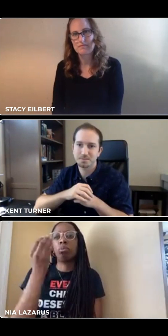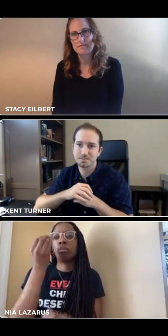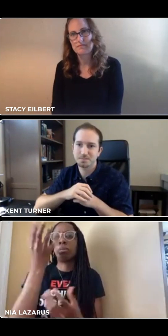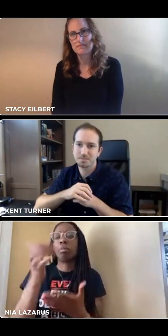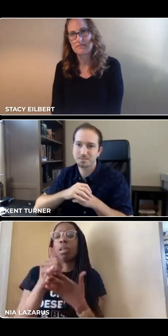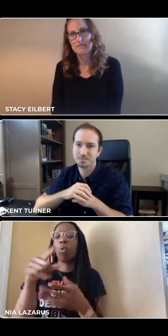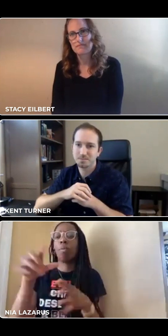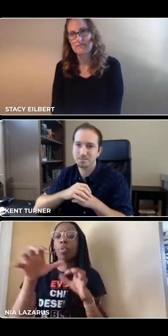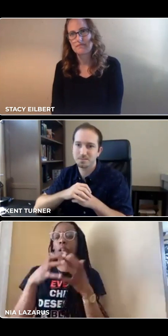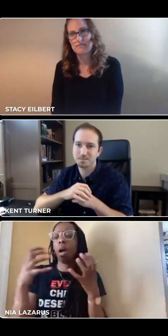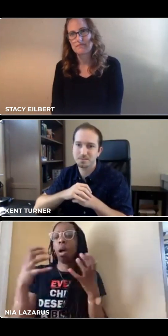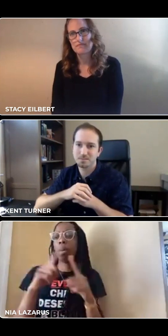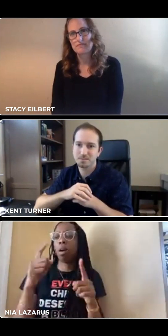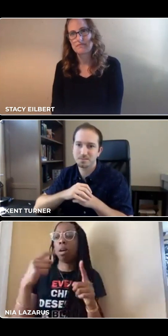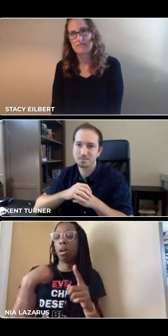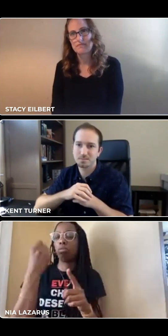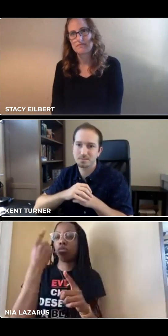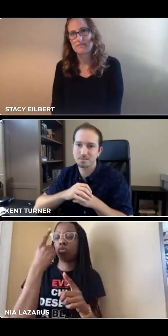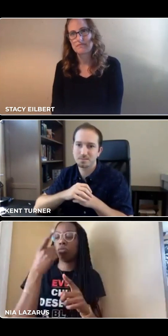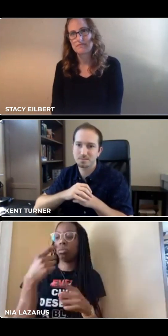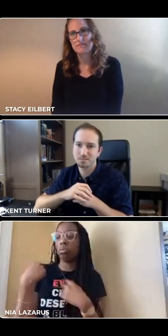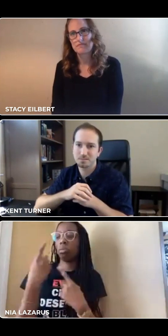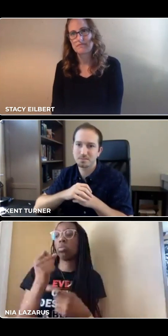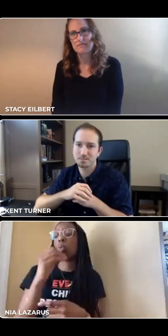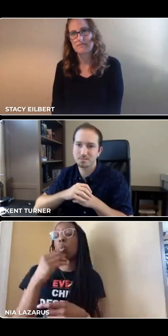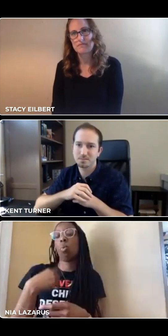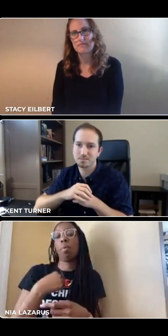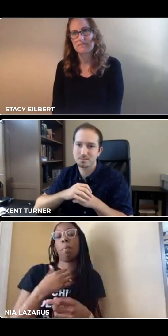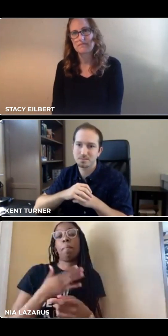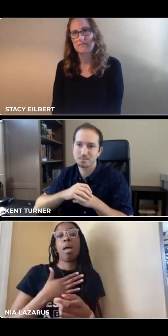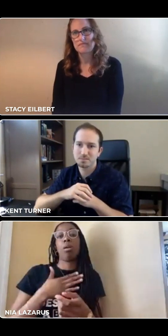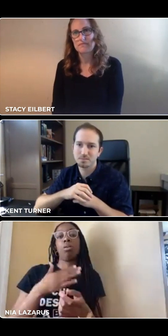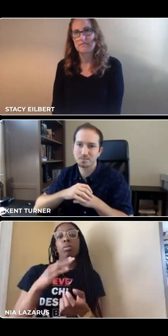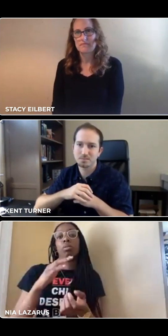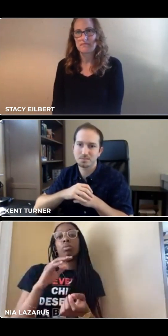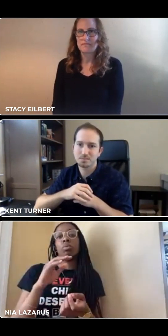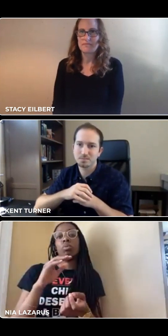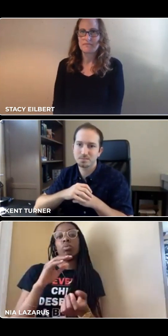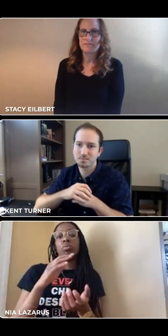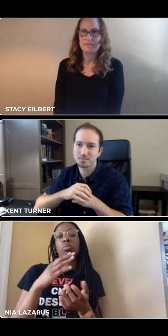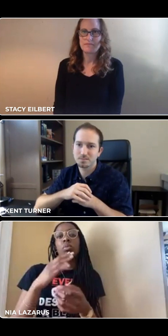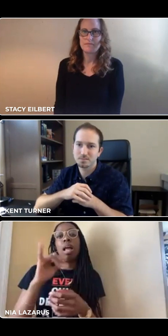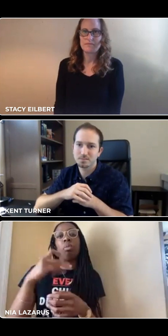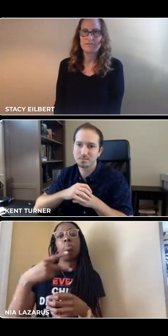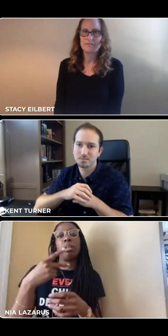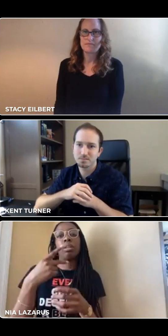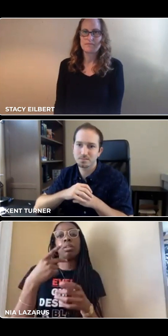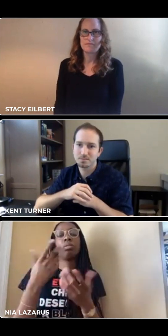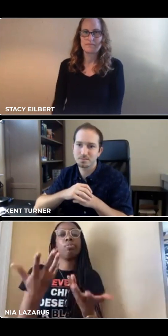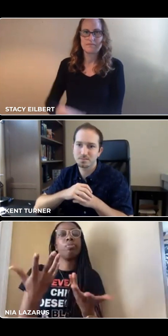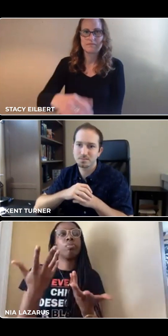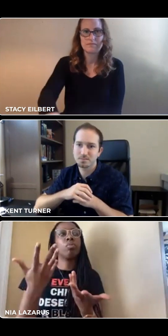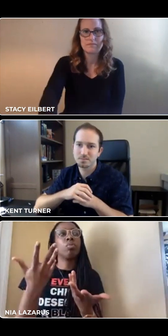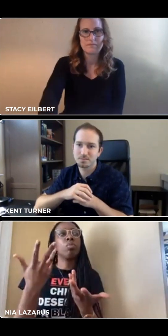Yeah, it kind of froze up a lot, but I think I got the gist of what you were saying.